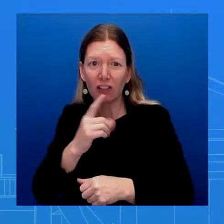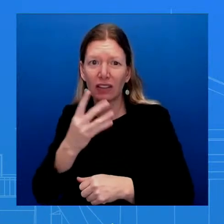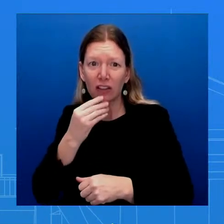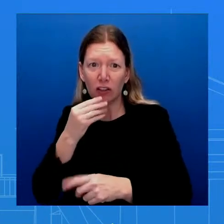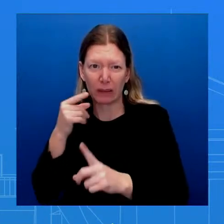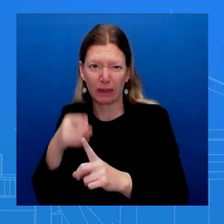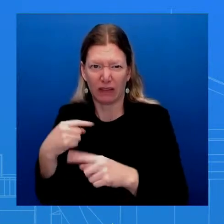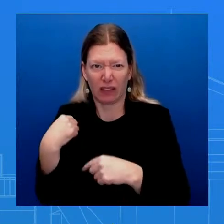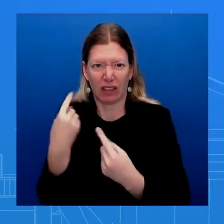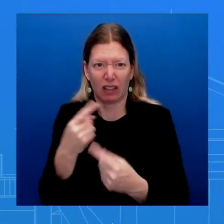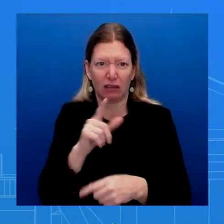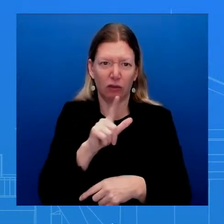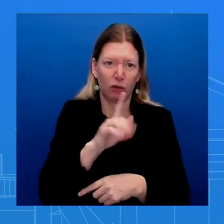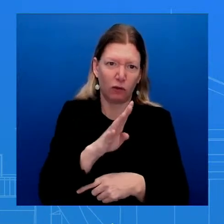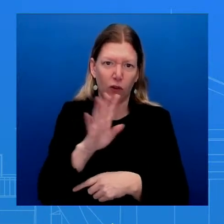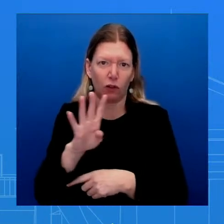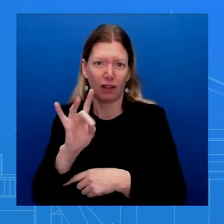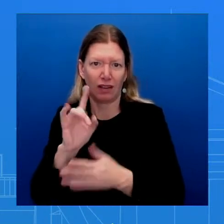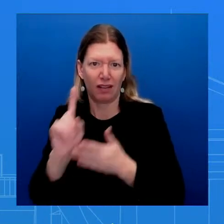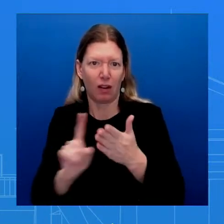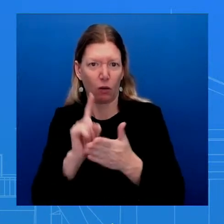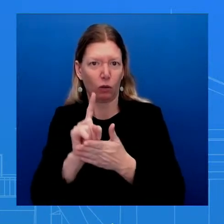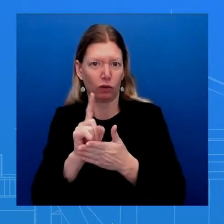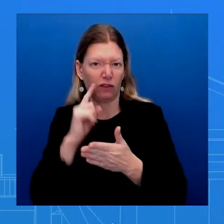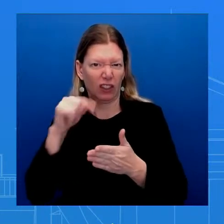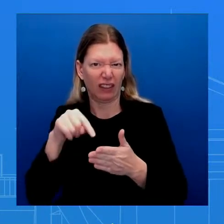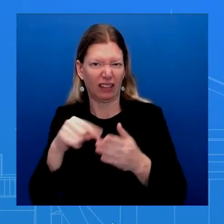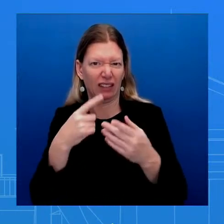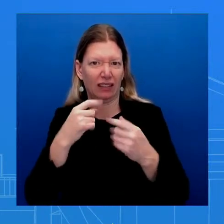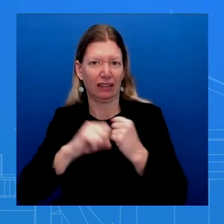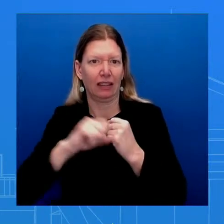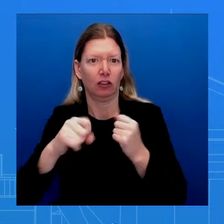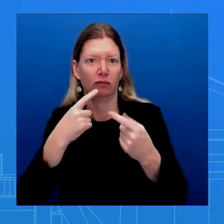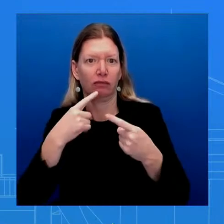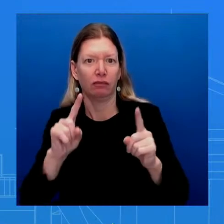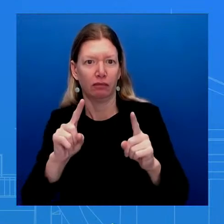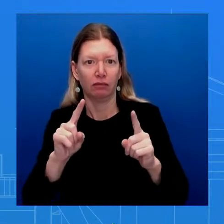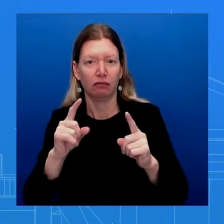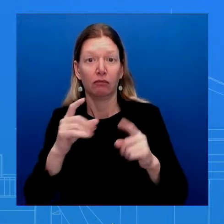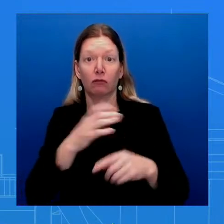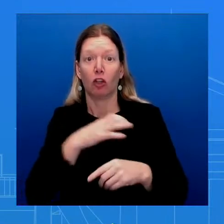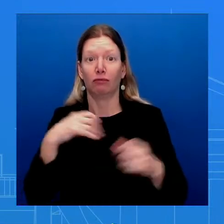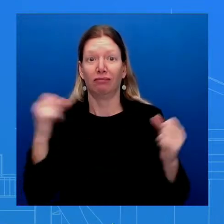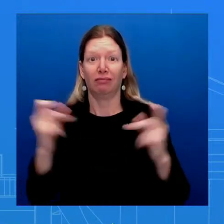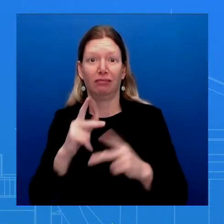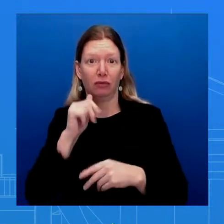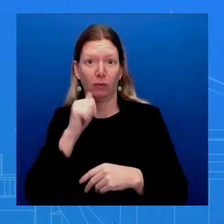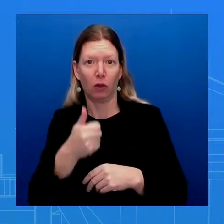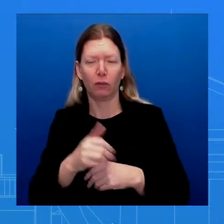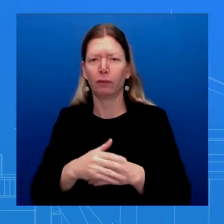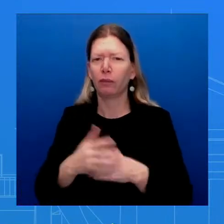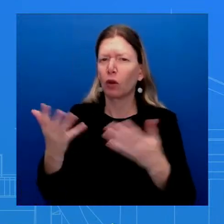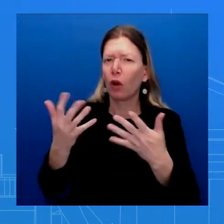What's the priority level for securing those aid packages for both Israel and Ukraine?